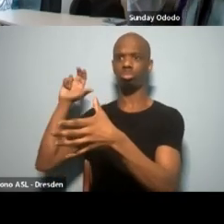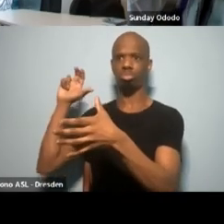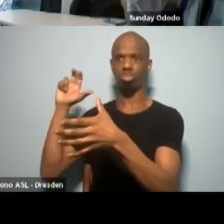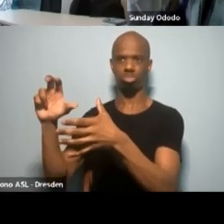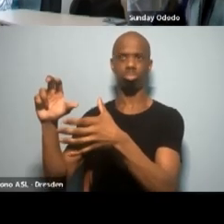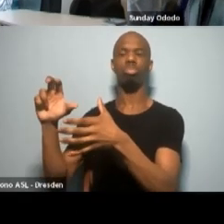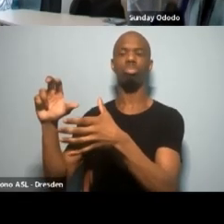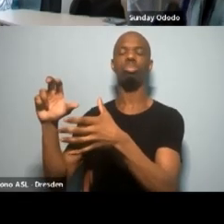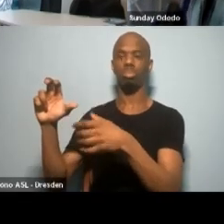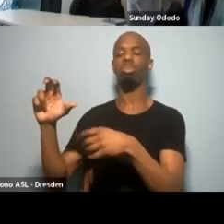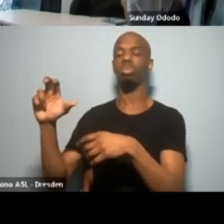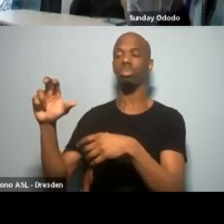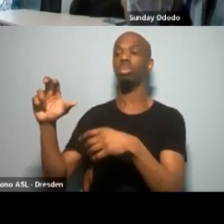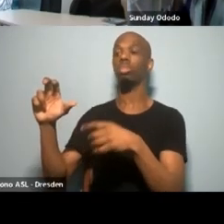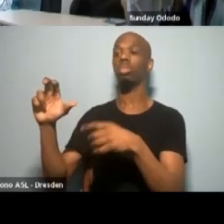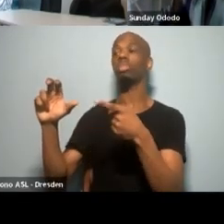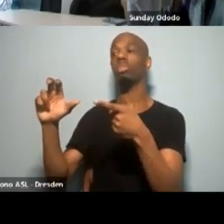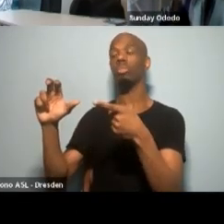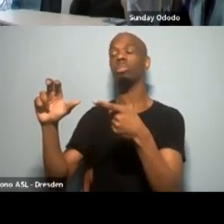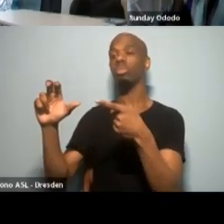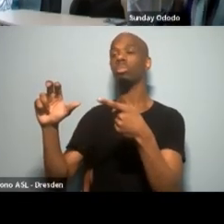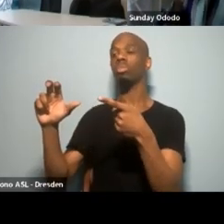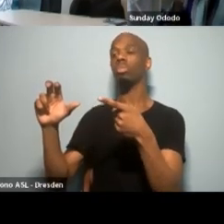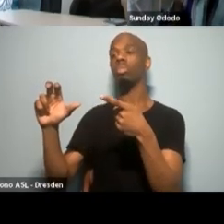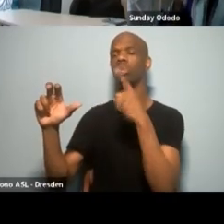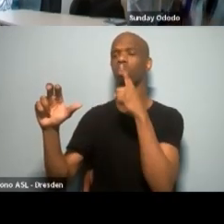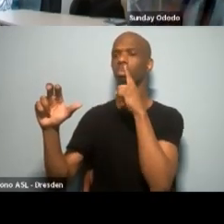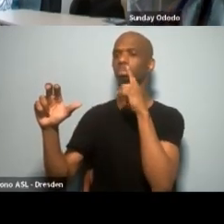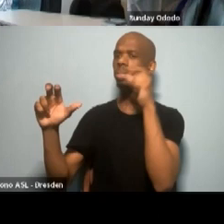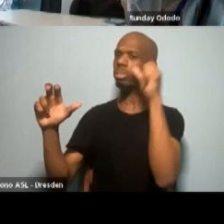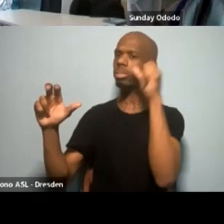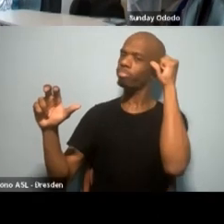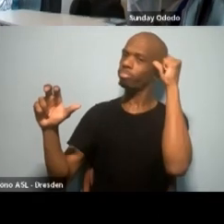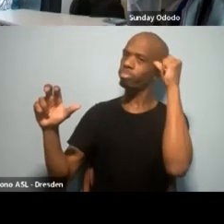The main thing that is focused now is in tourism,